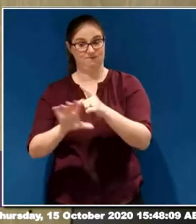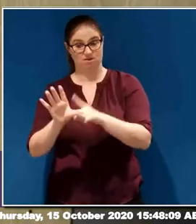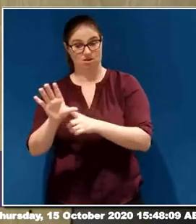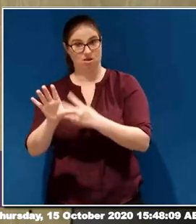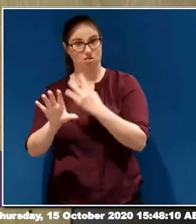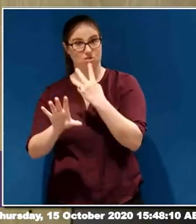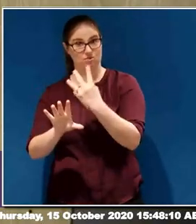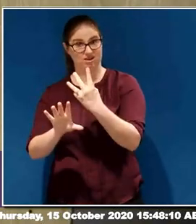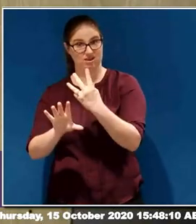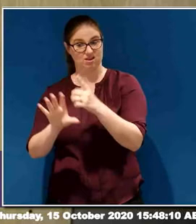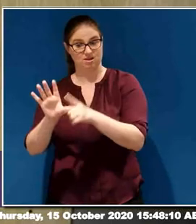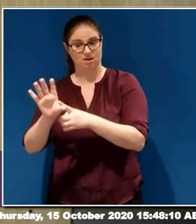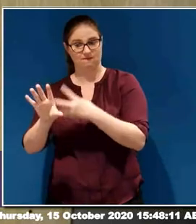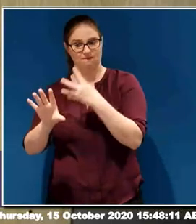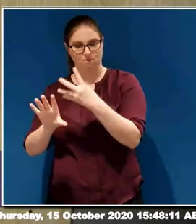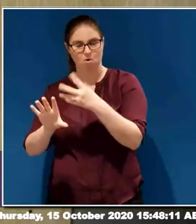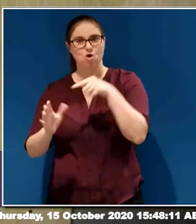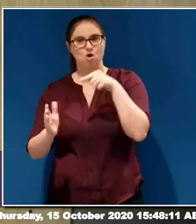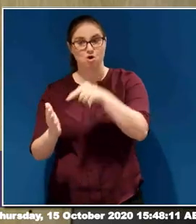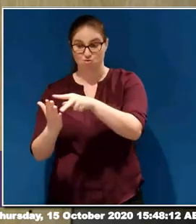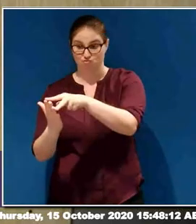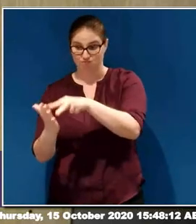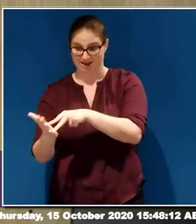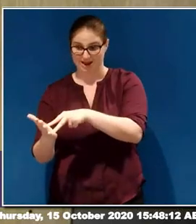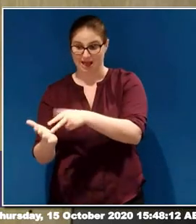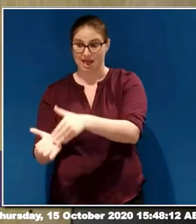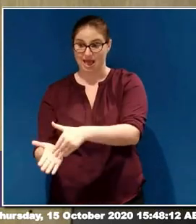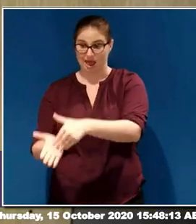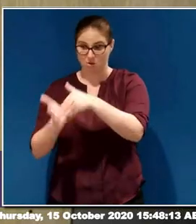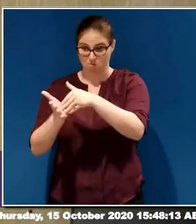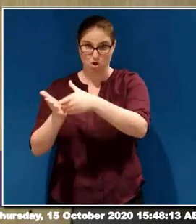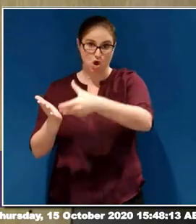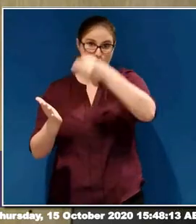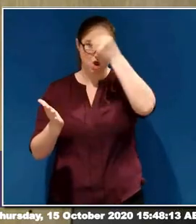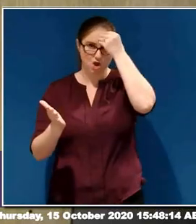you may never develop that, and we've already heard about a student